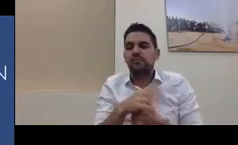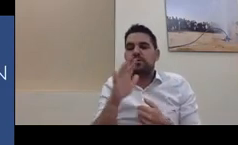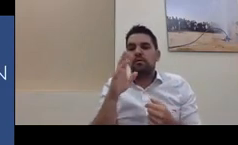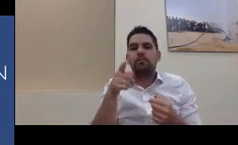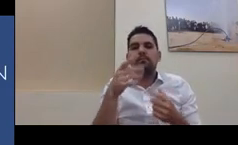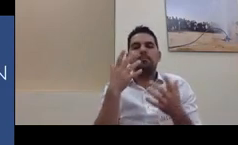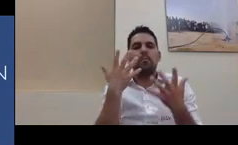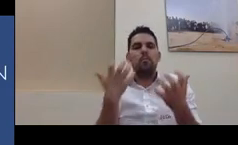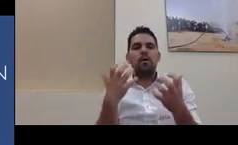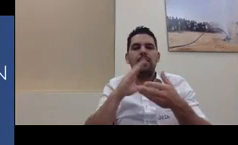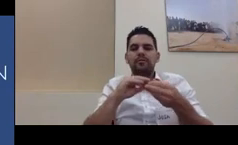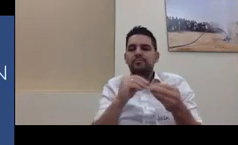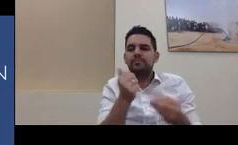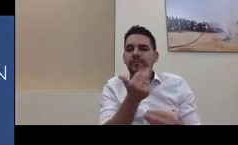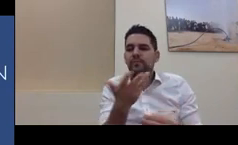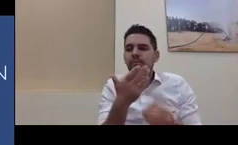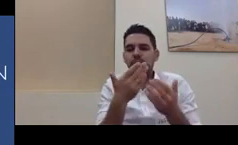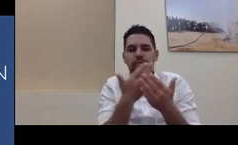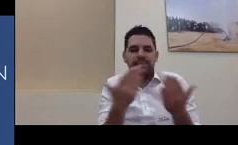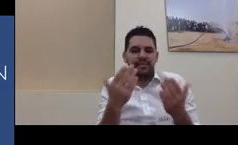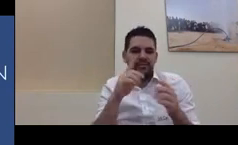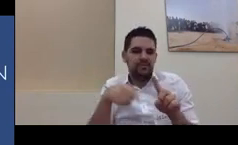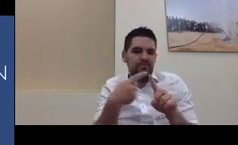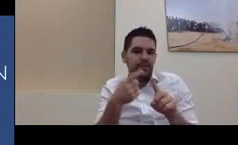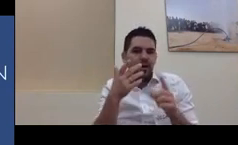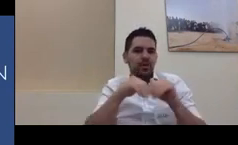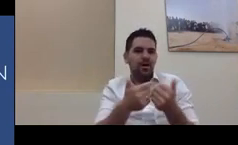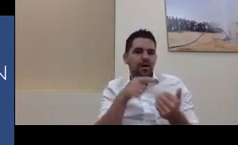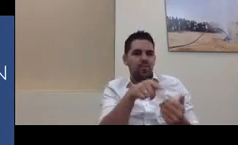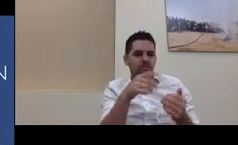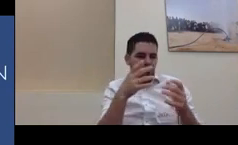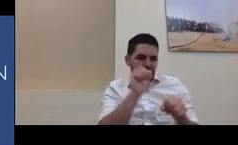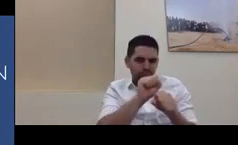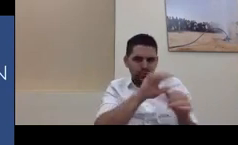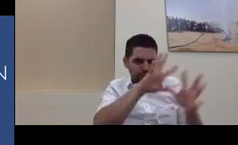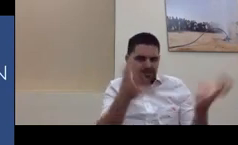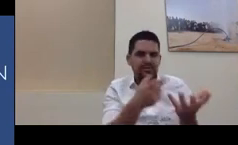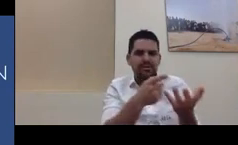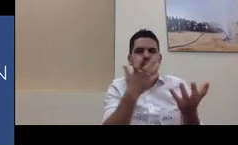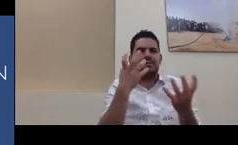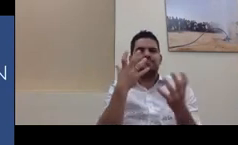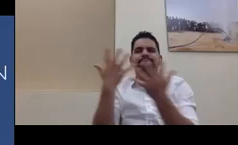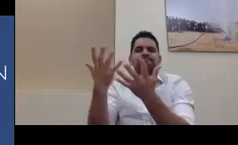of the stakeholders involved. But I wanna talk about a few things on how the work was